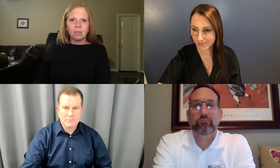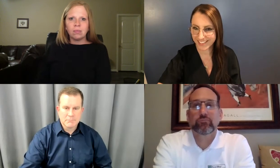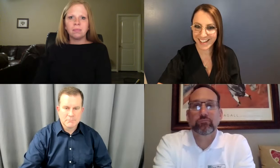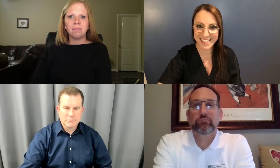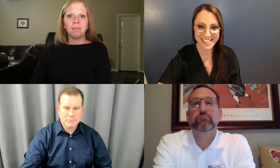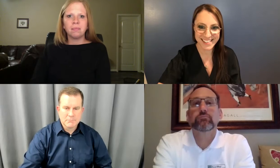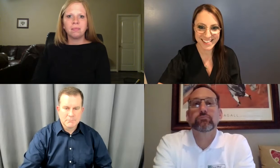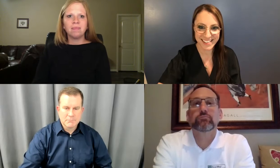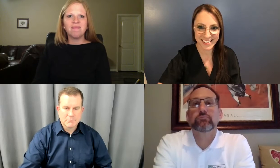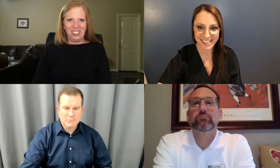Yes.